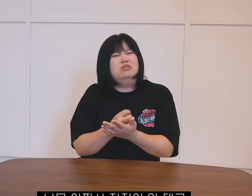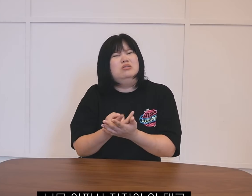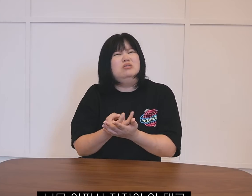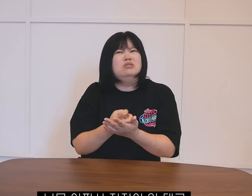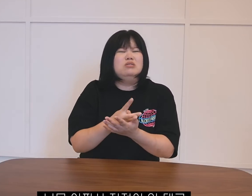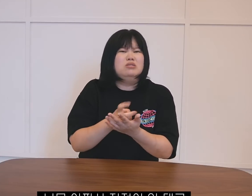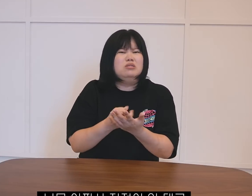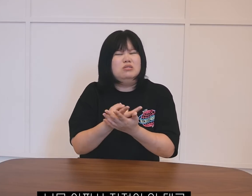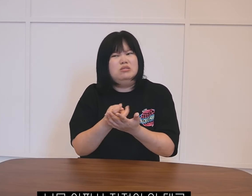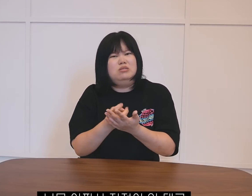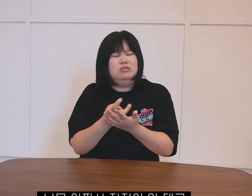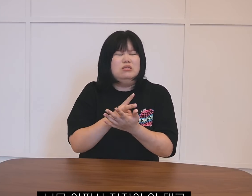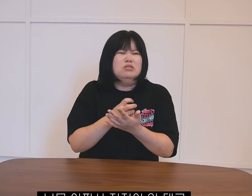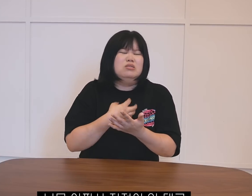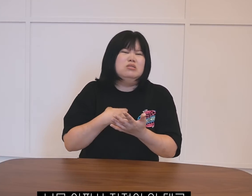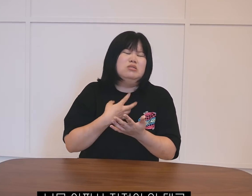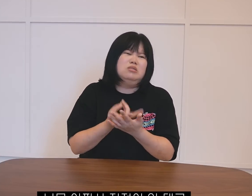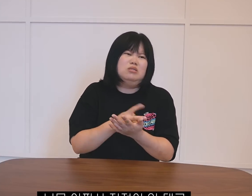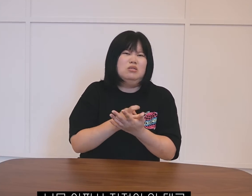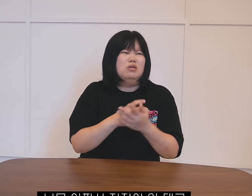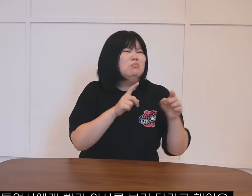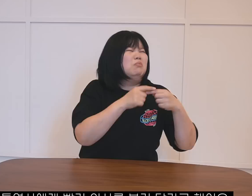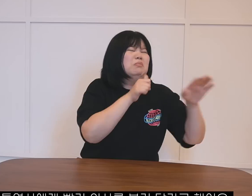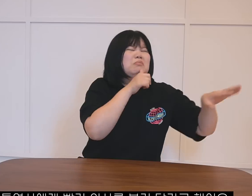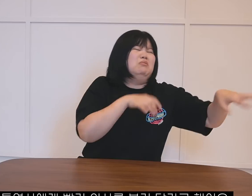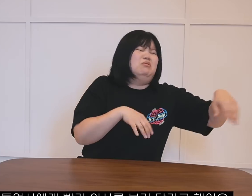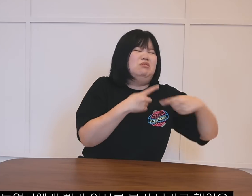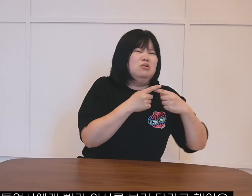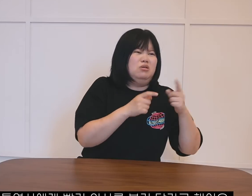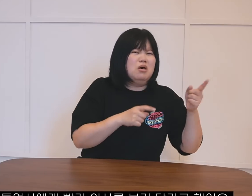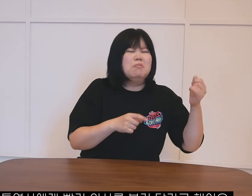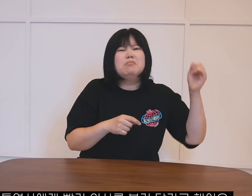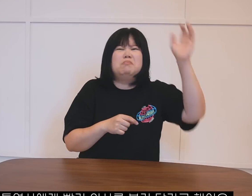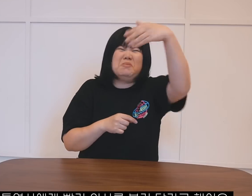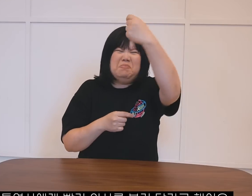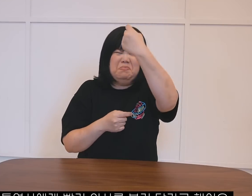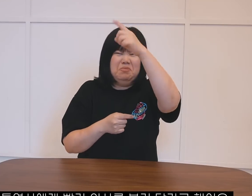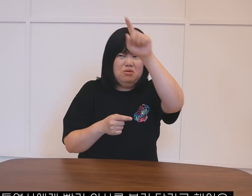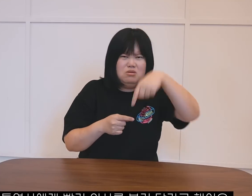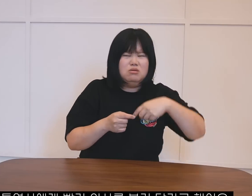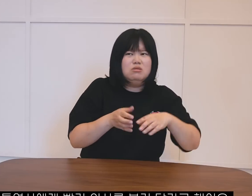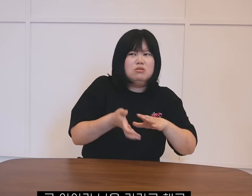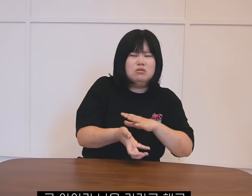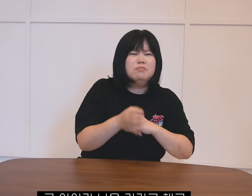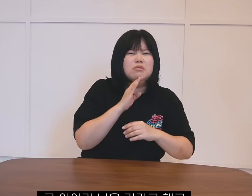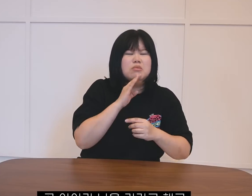It was so painful that I couldn't calm myself down, and I asked the interpreter to call a doctor quickly.